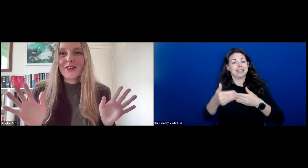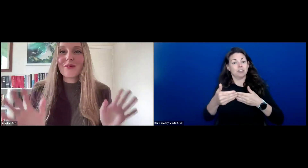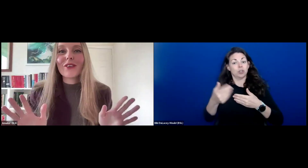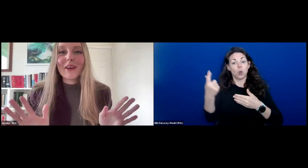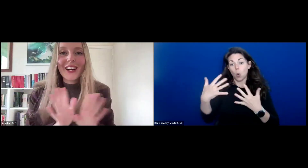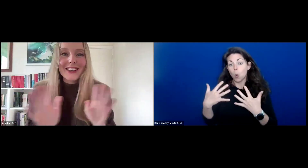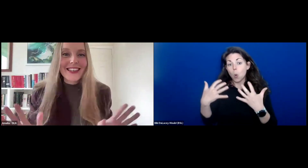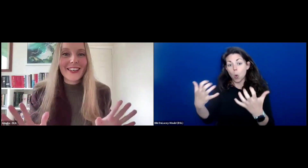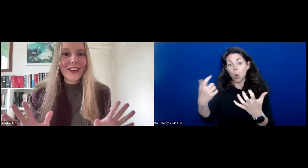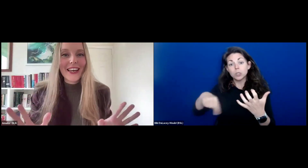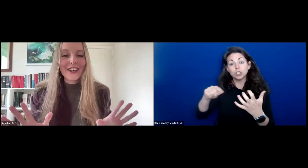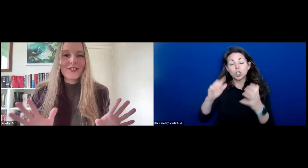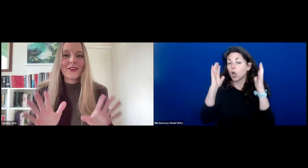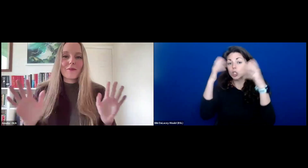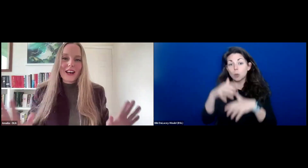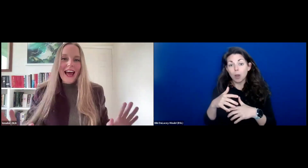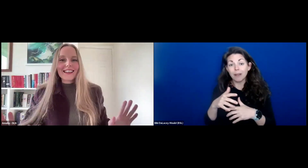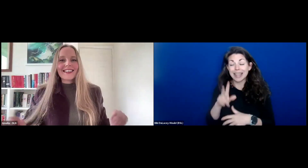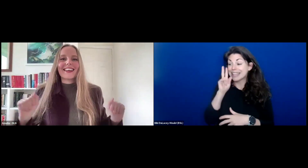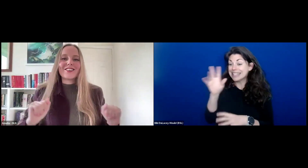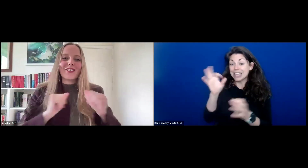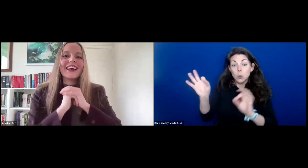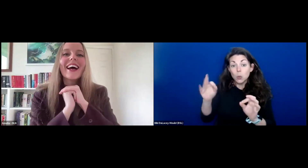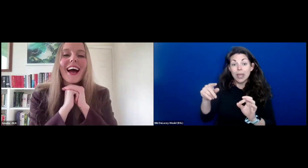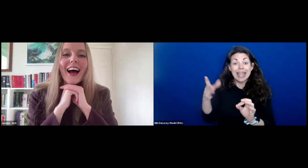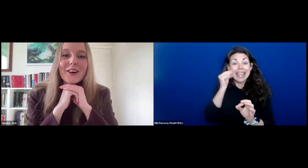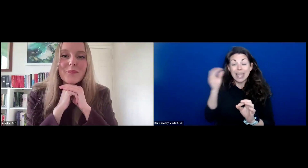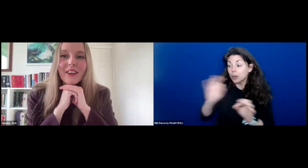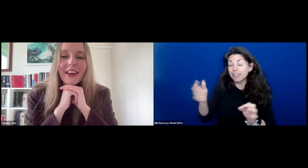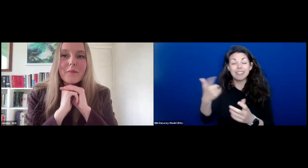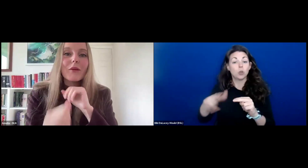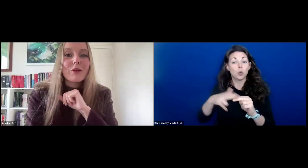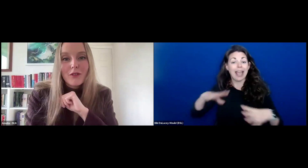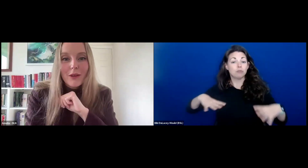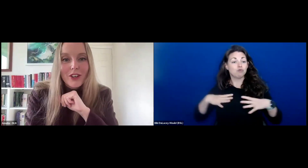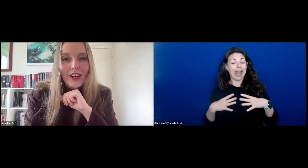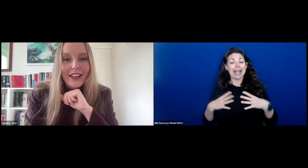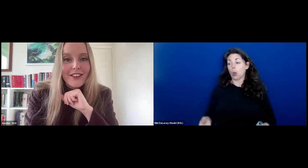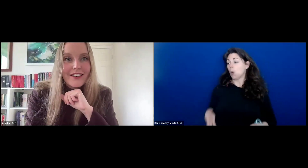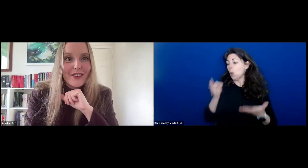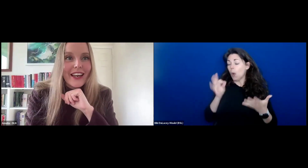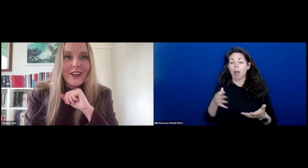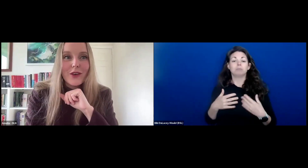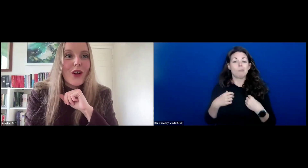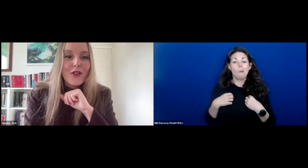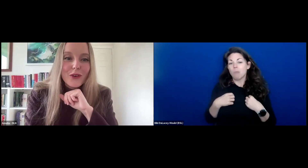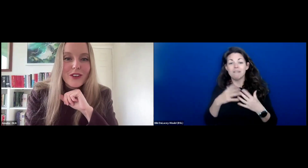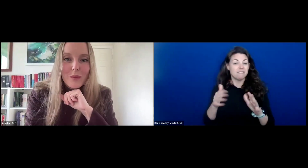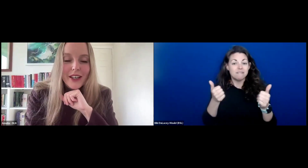you don't need to worry. We can't see or hear you, so you can relax and enjoy. But we would very much like to still hear your thoughts and